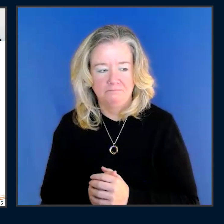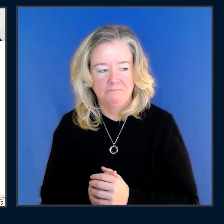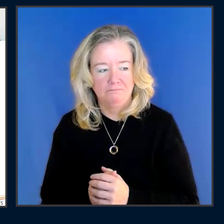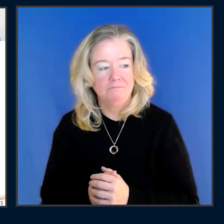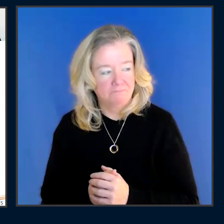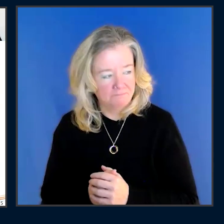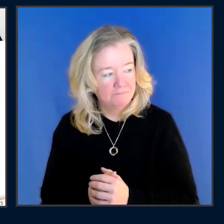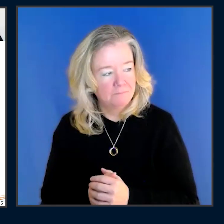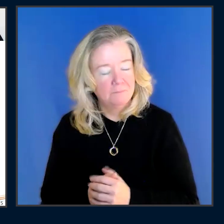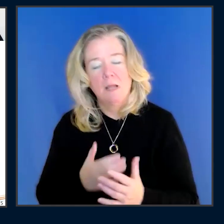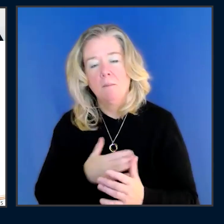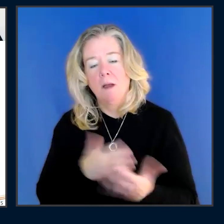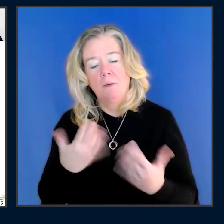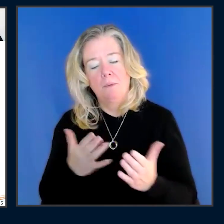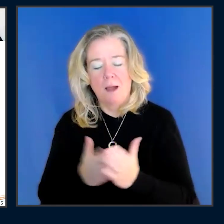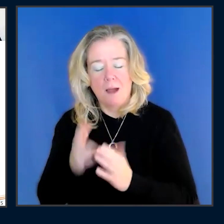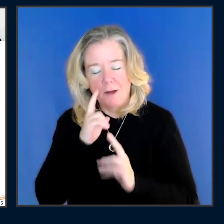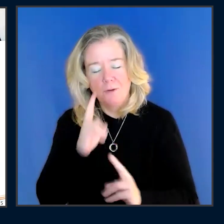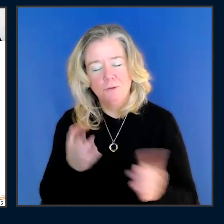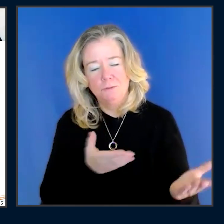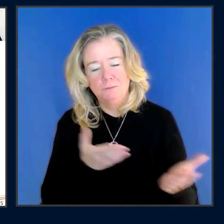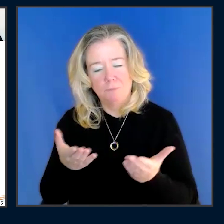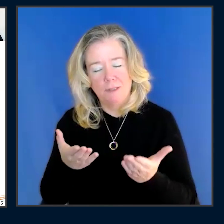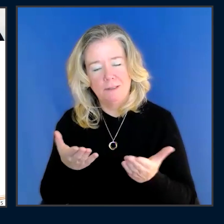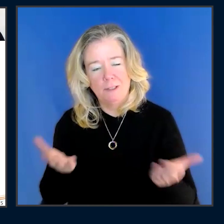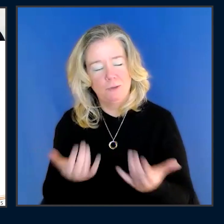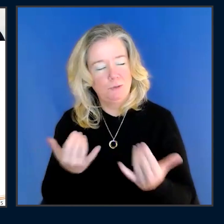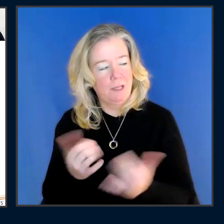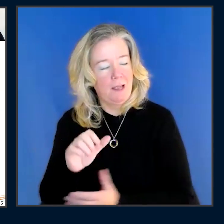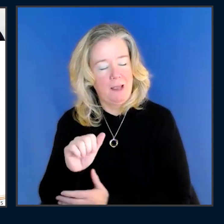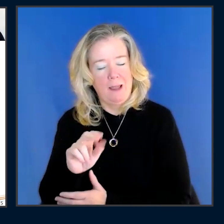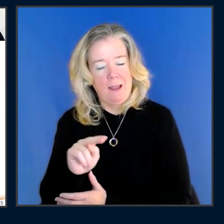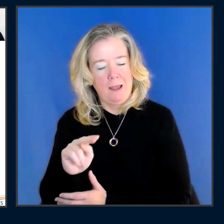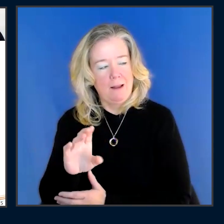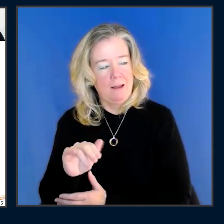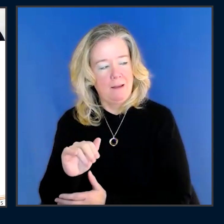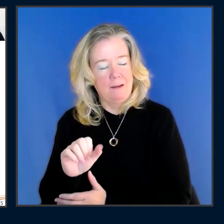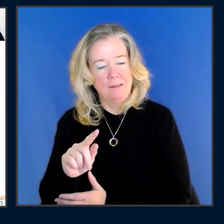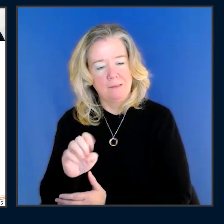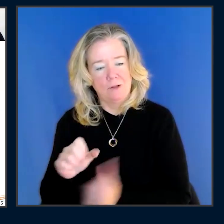So it's my great honor to bring to you today Ann Castle, who is an assistant professor